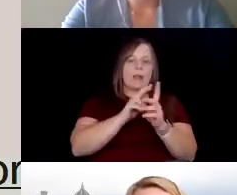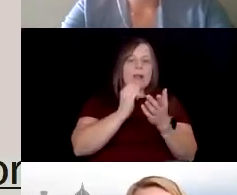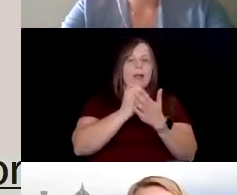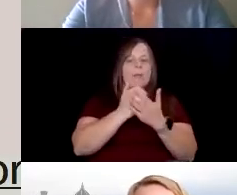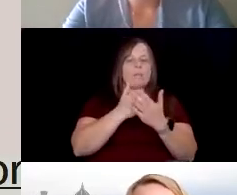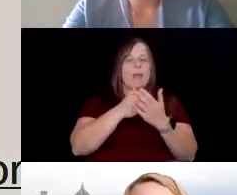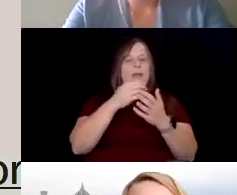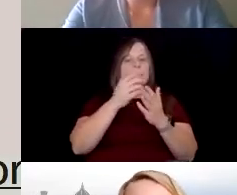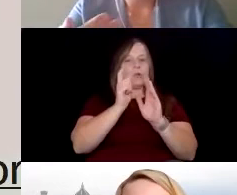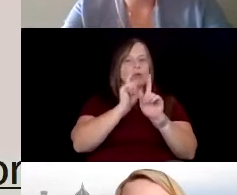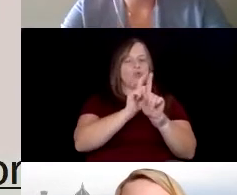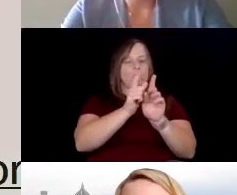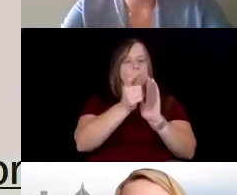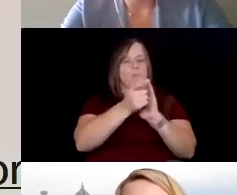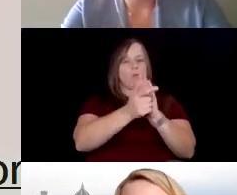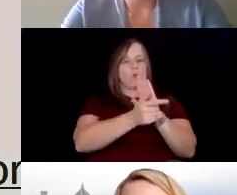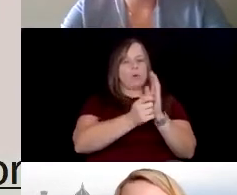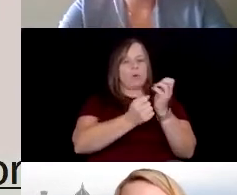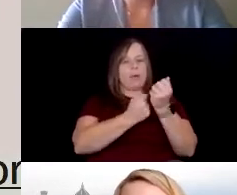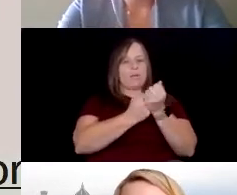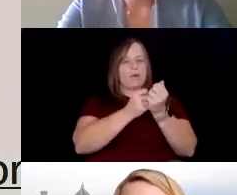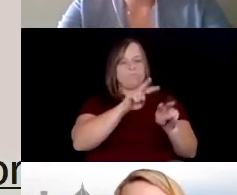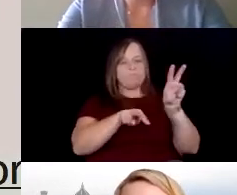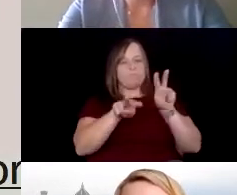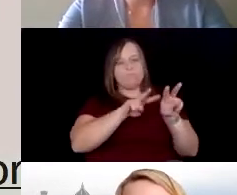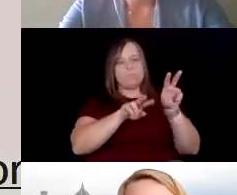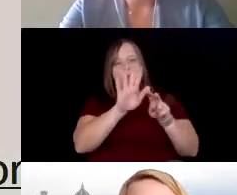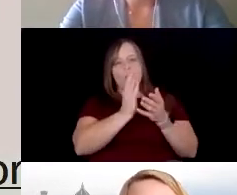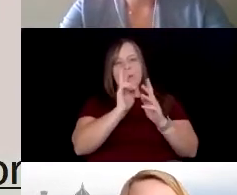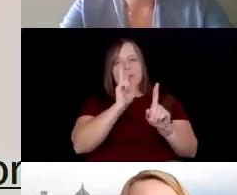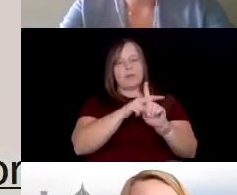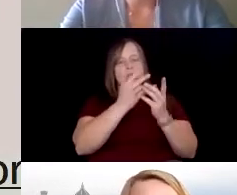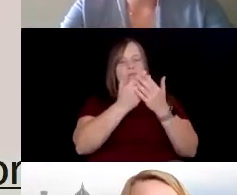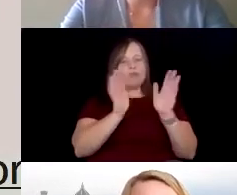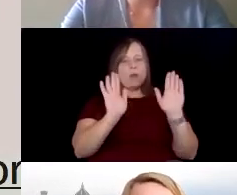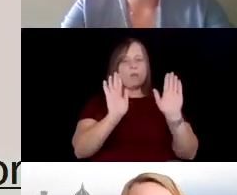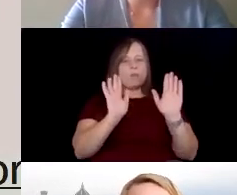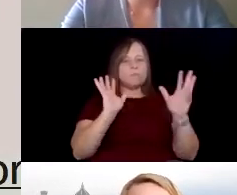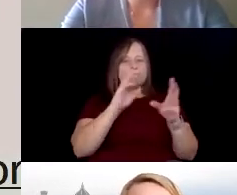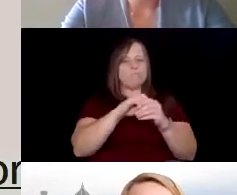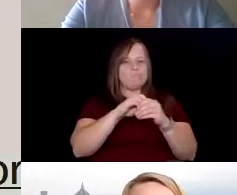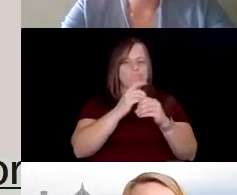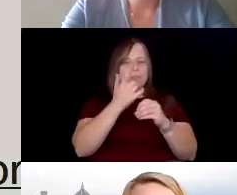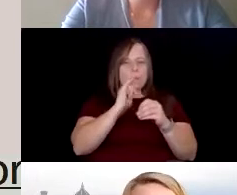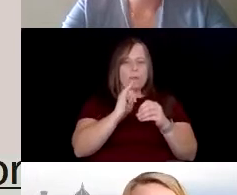or advocate put together an application package for you, but in general, kind of the components of this application, it would be a cover letter